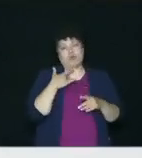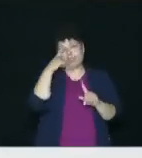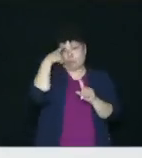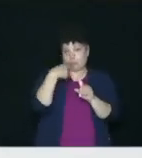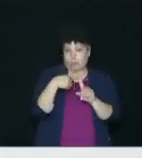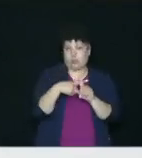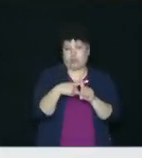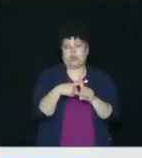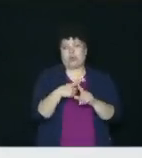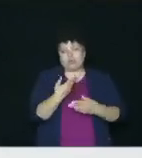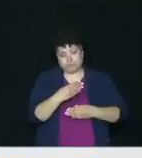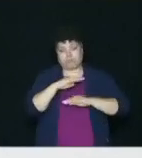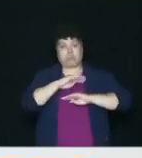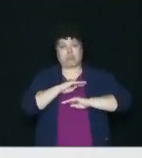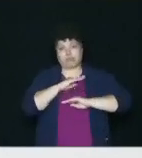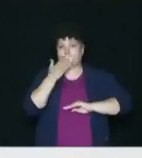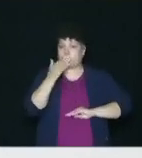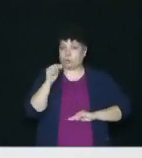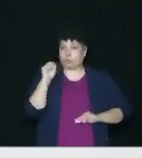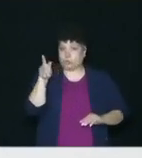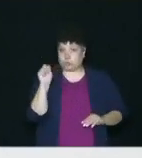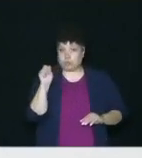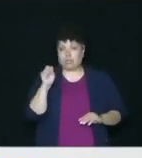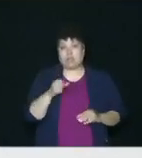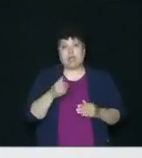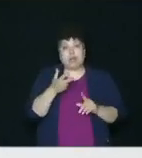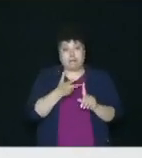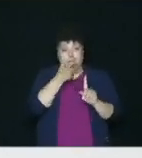AUTHORIZATION OF A VACCINE FOR